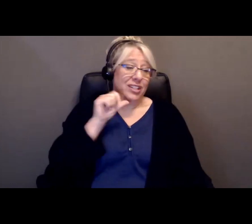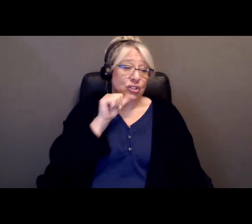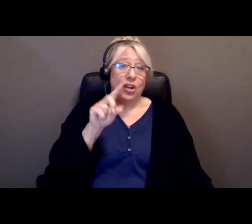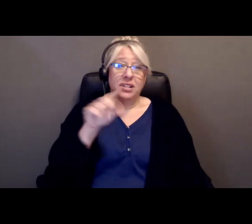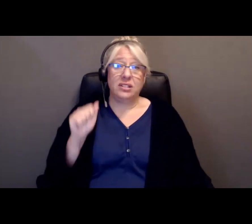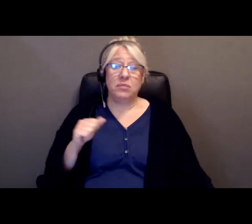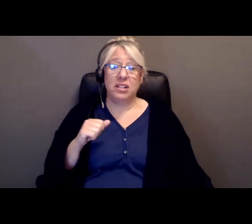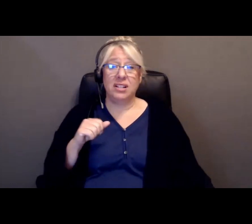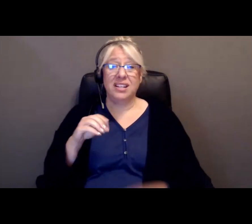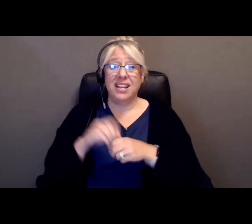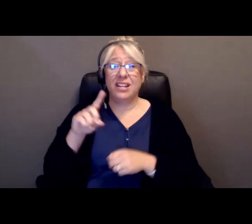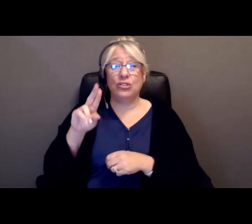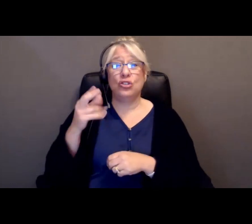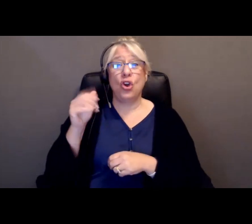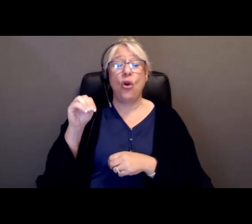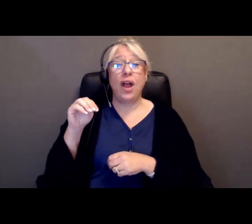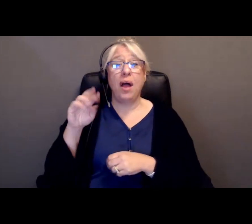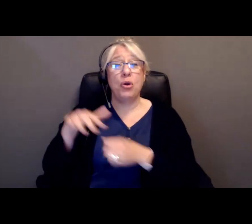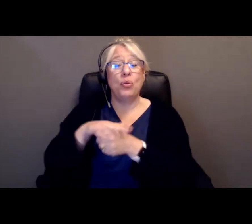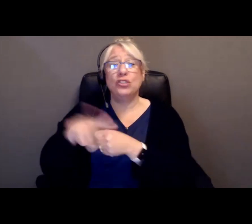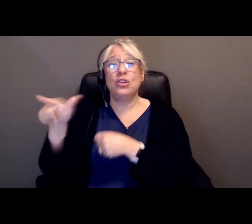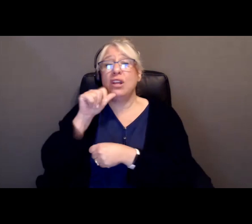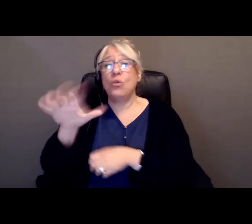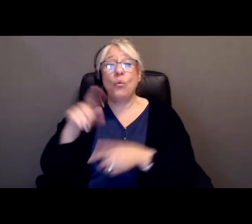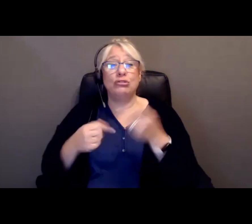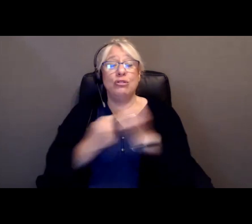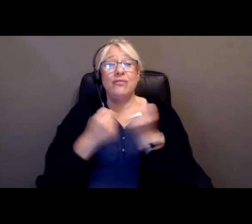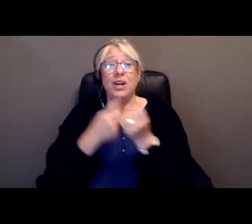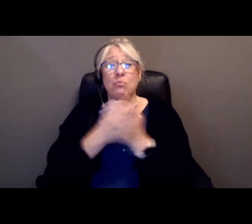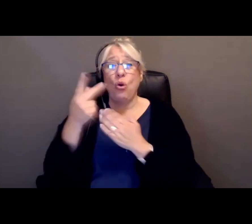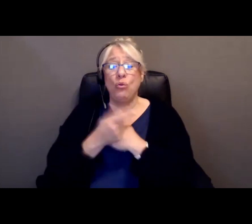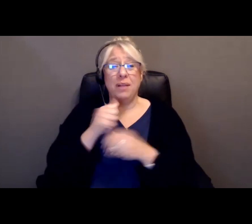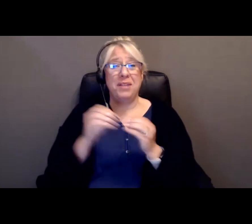Durham Region, and they weren't going to fund the programs anymore. And that mortified me. You know?